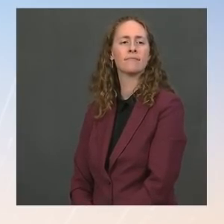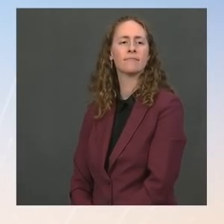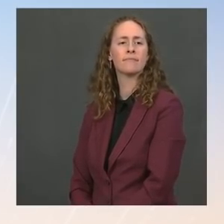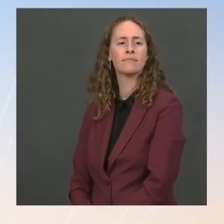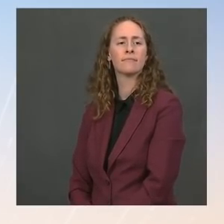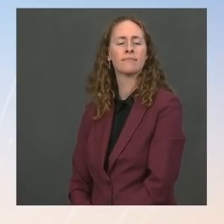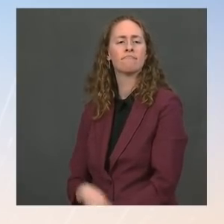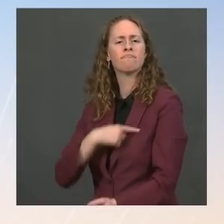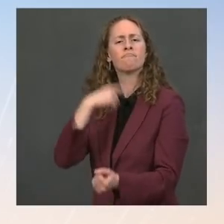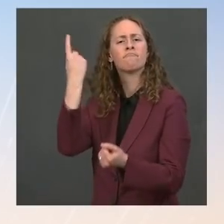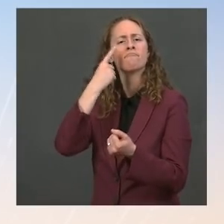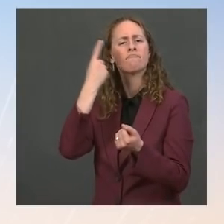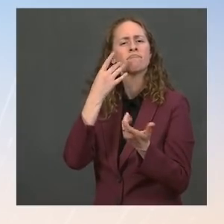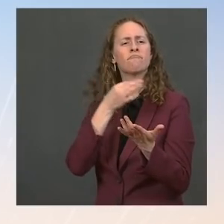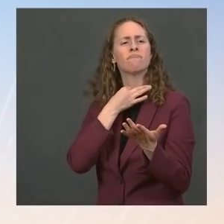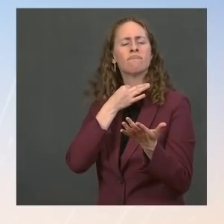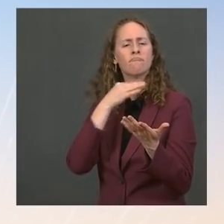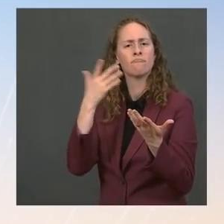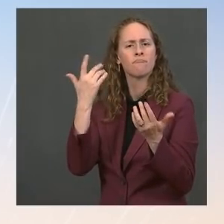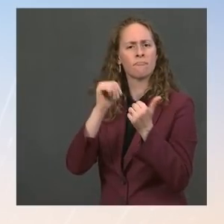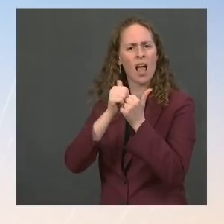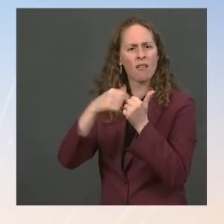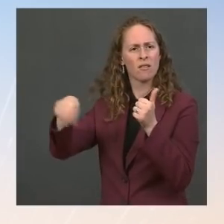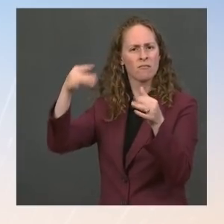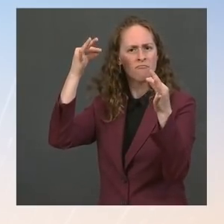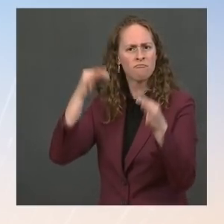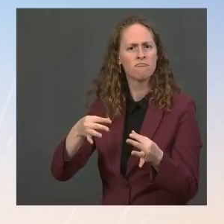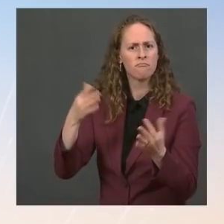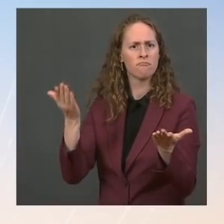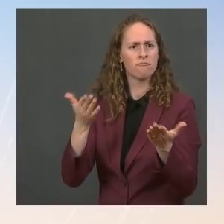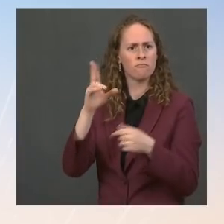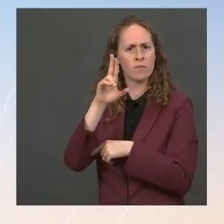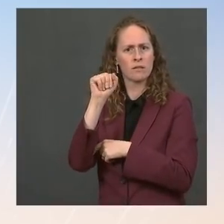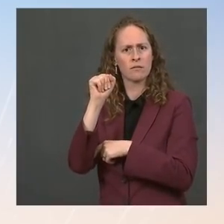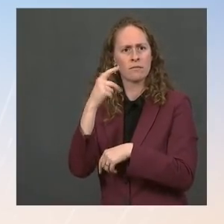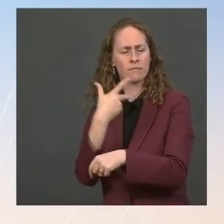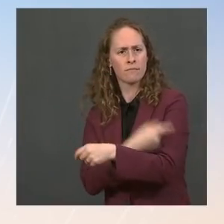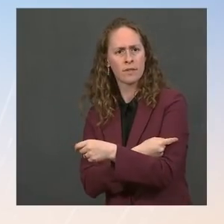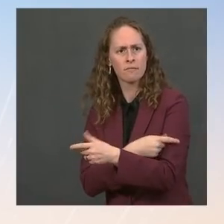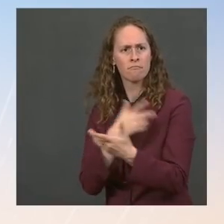what counts as vaccinated? Will the Chinese vaccine count? Will the Russian vaccine count?